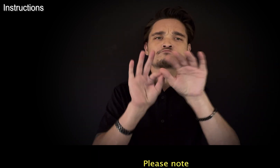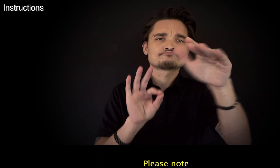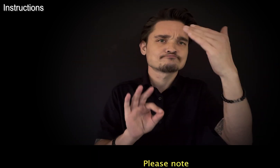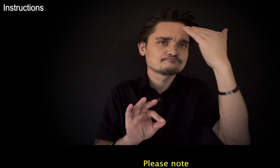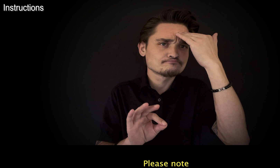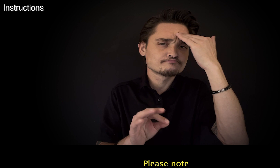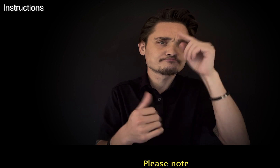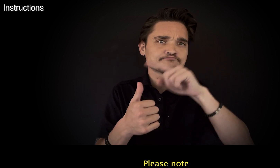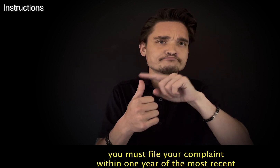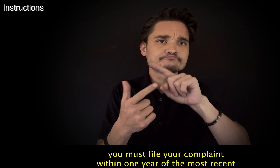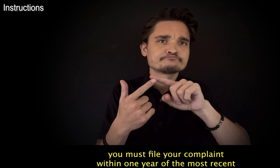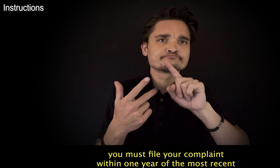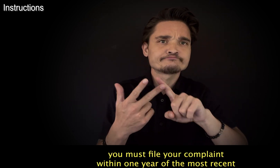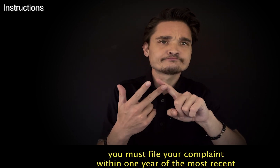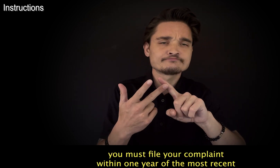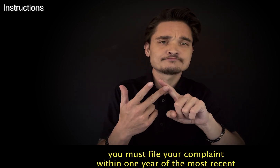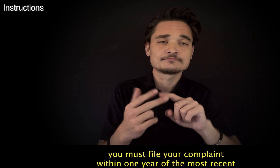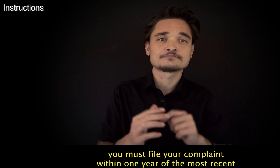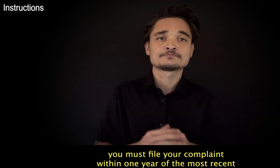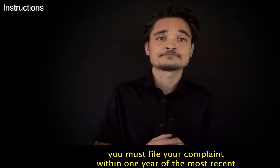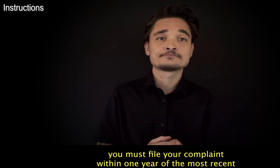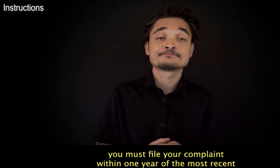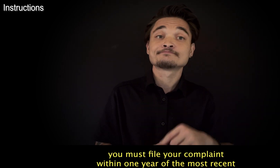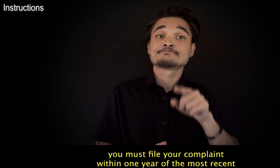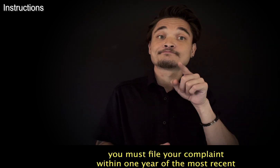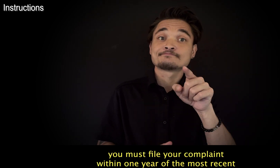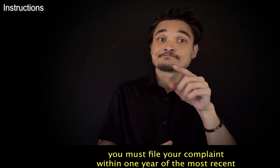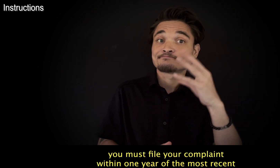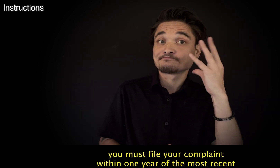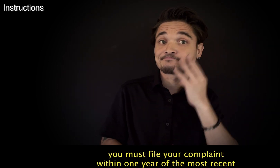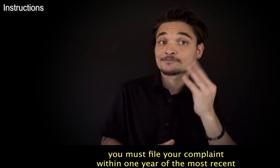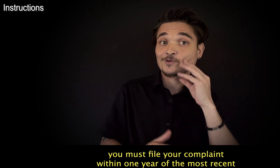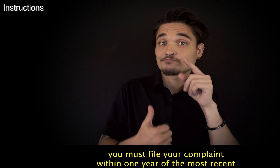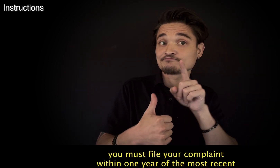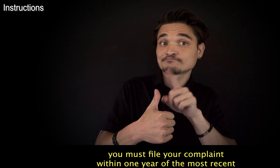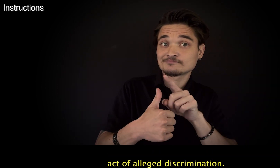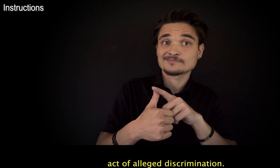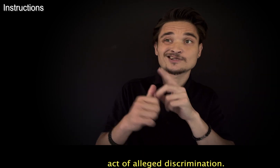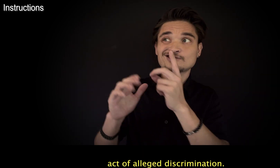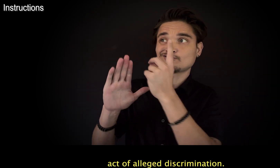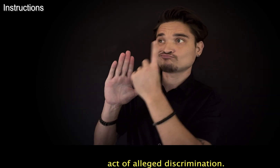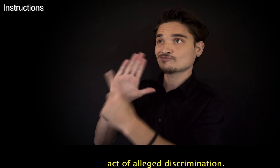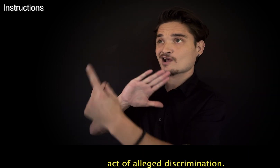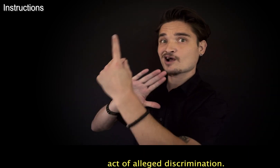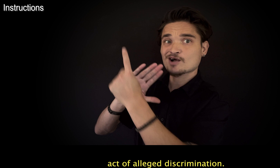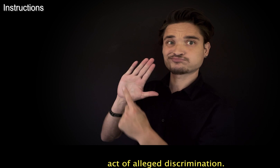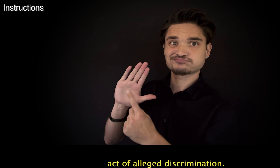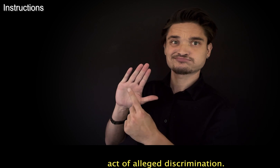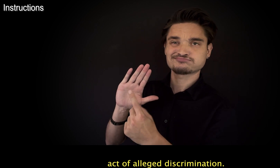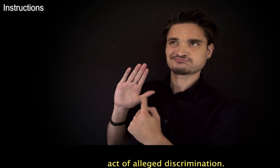Please note you must file your complaint within one year of the most recent act of alleged discrimination.